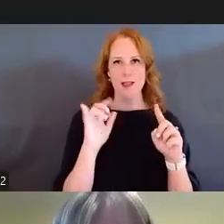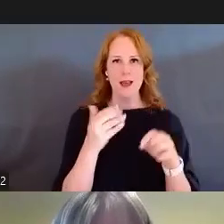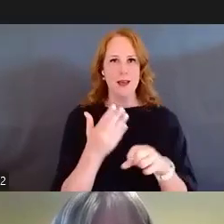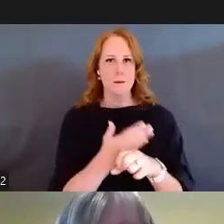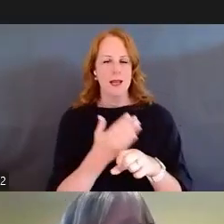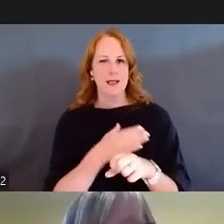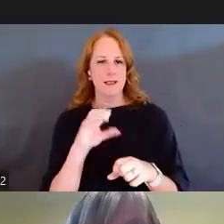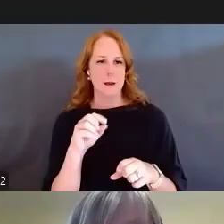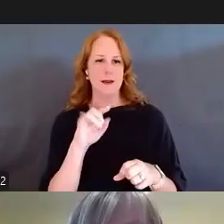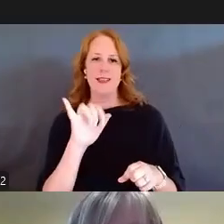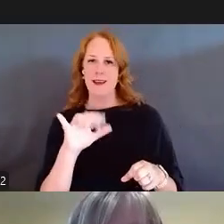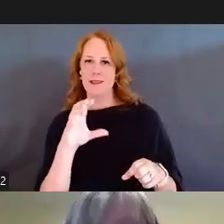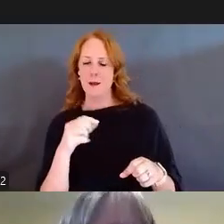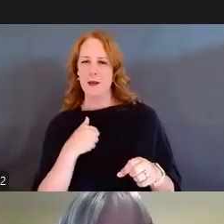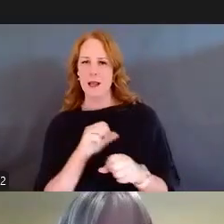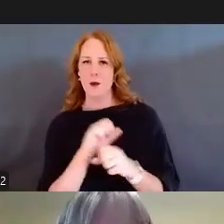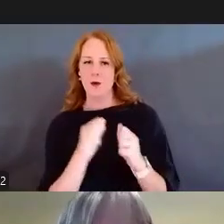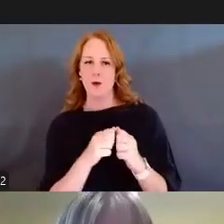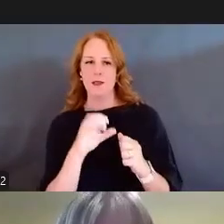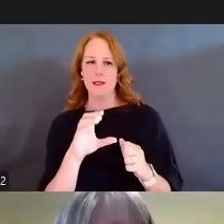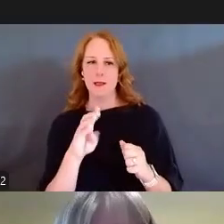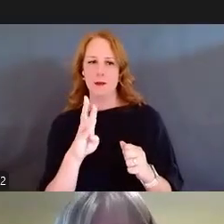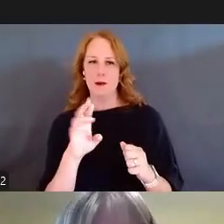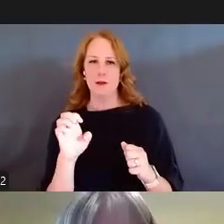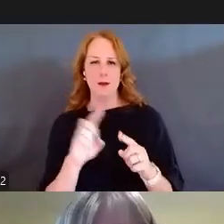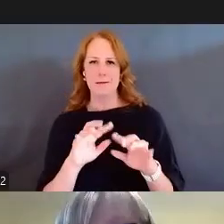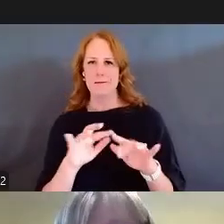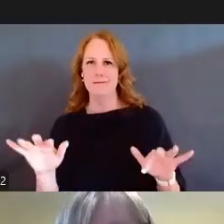company I work for is CBRE. But also, there's multitudes of others that are participating in